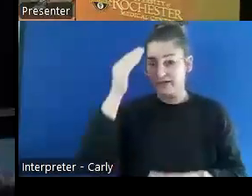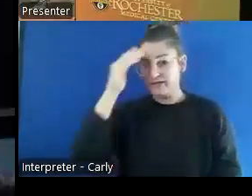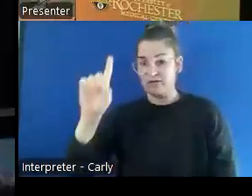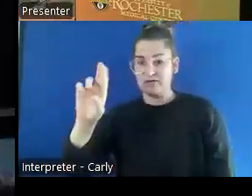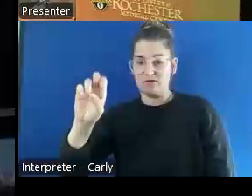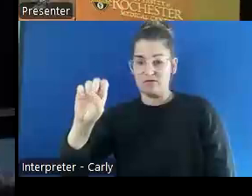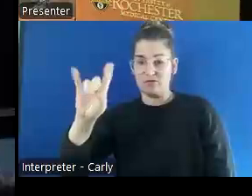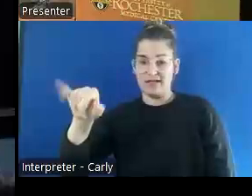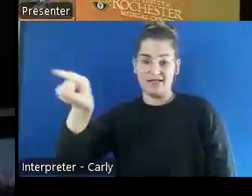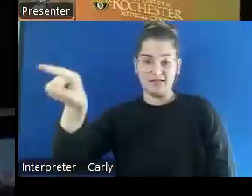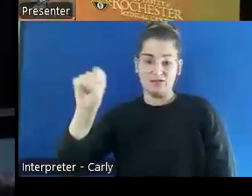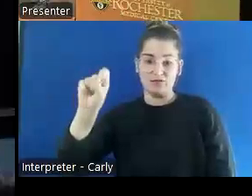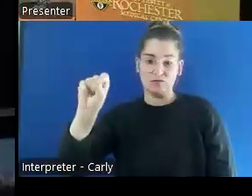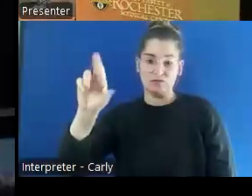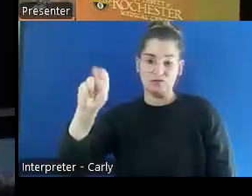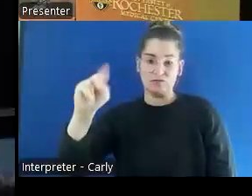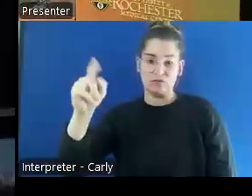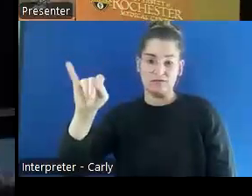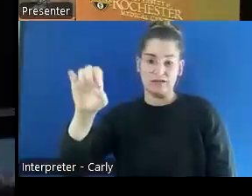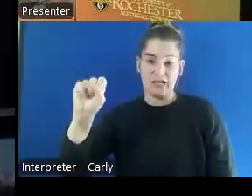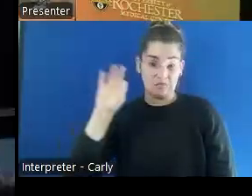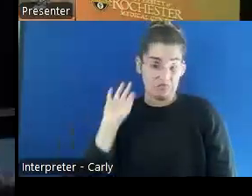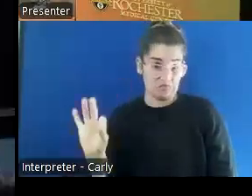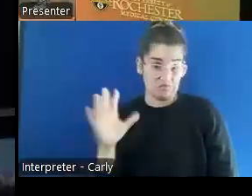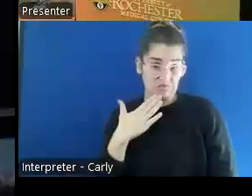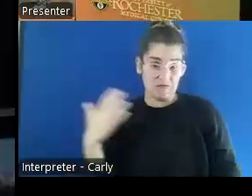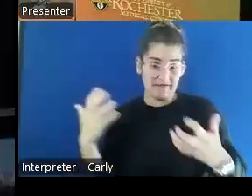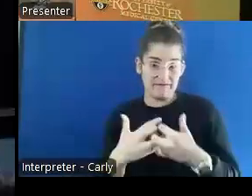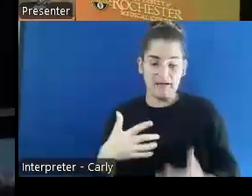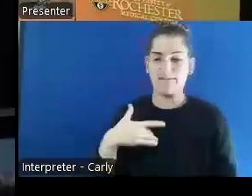ties would they be a good fit and usually the answer is almost completely yes if they go to ties